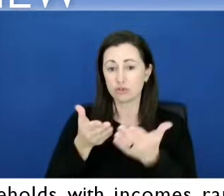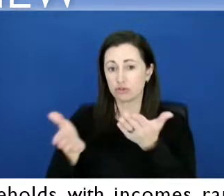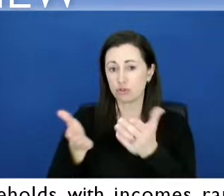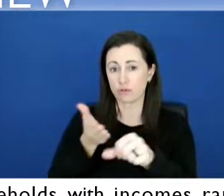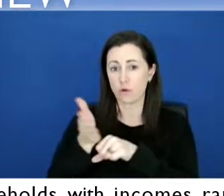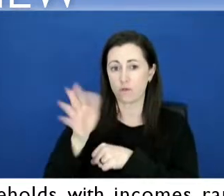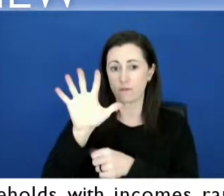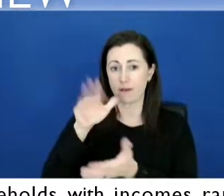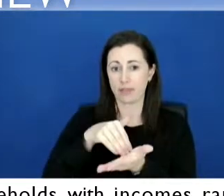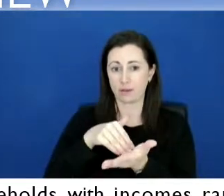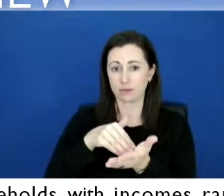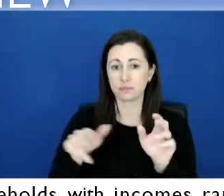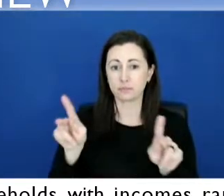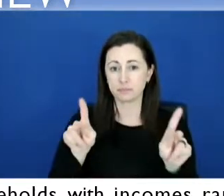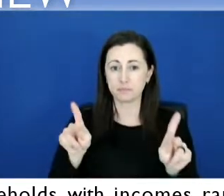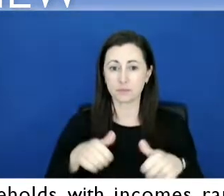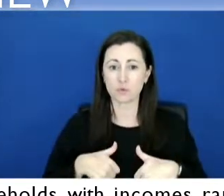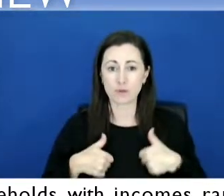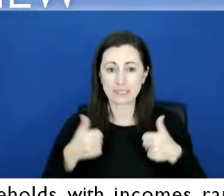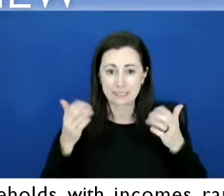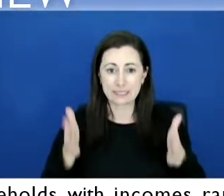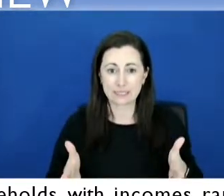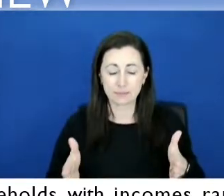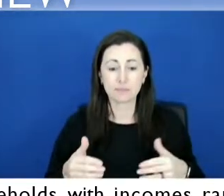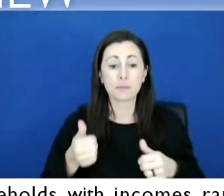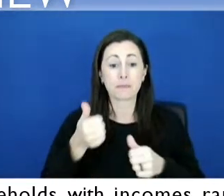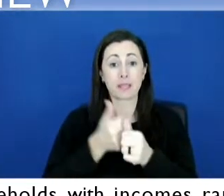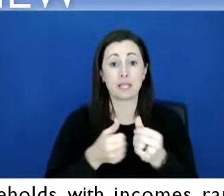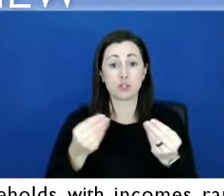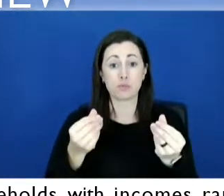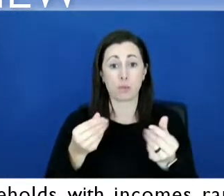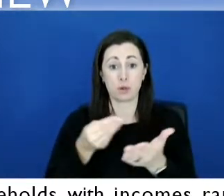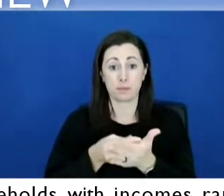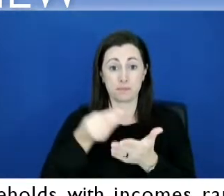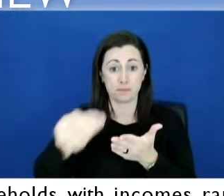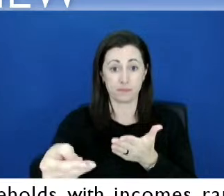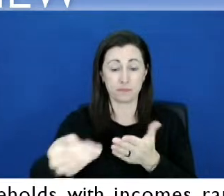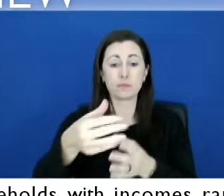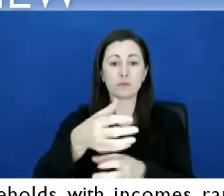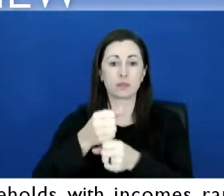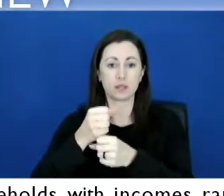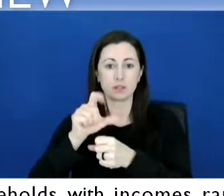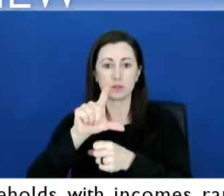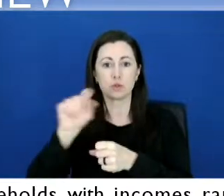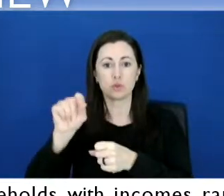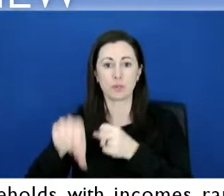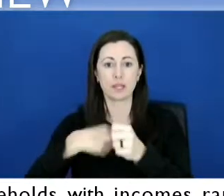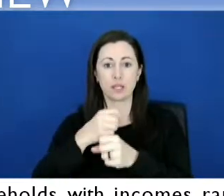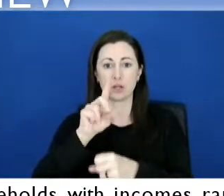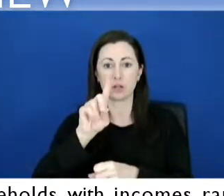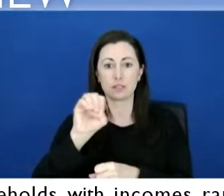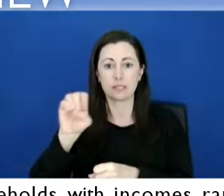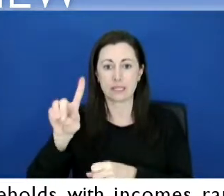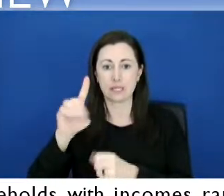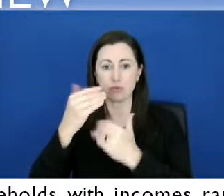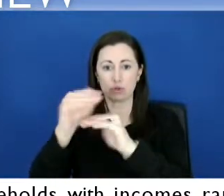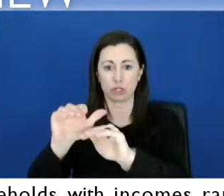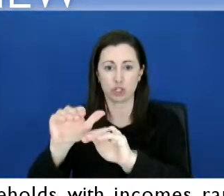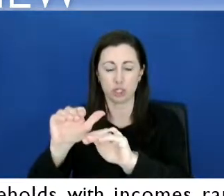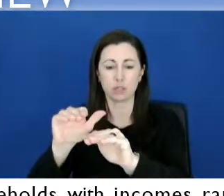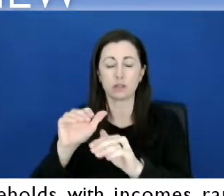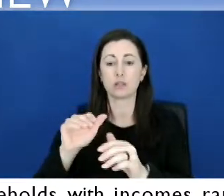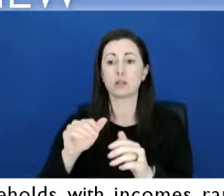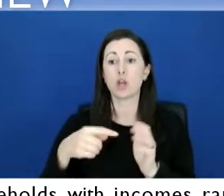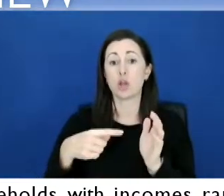PORTFOLIO OF 1,866 UNITS,